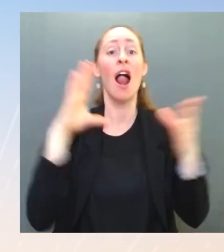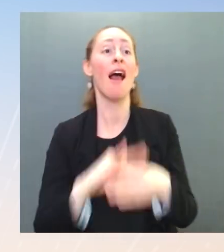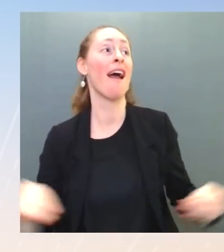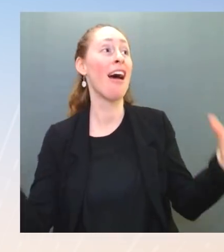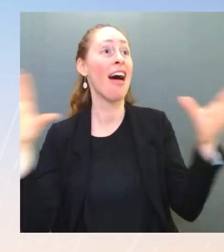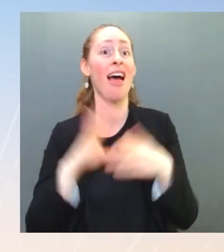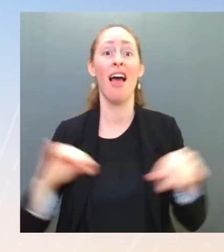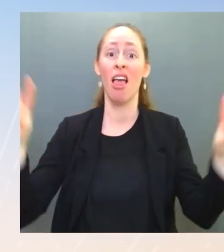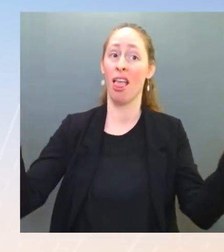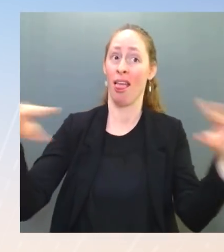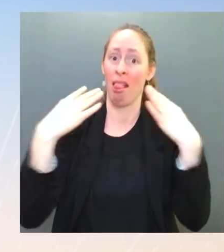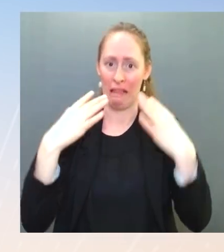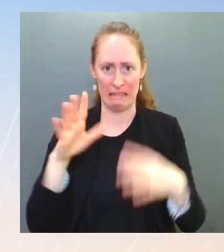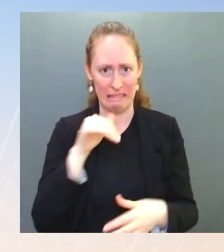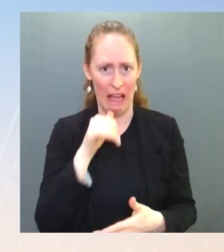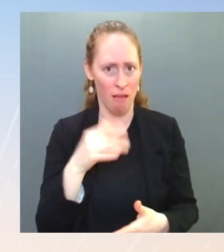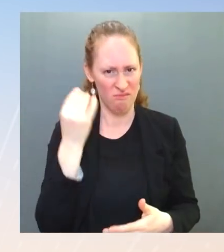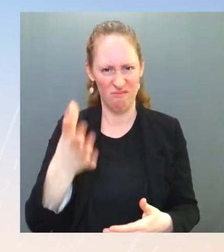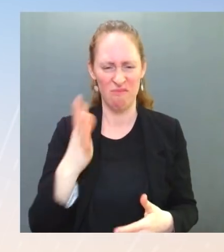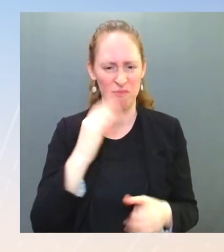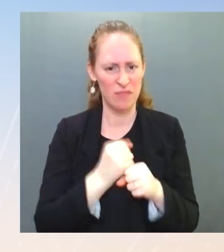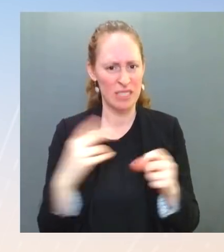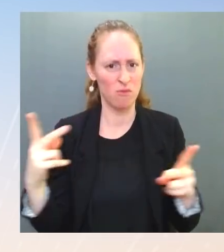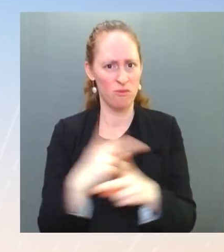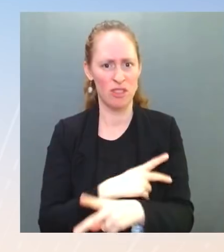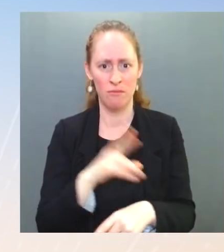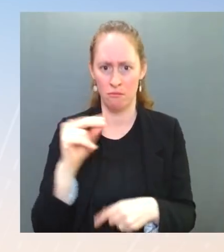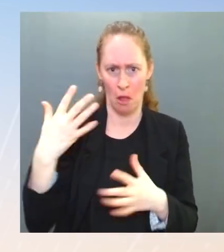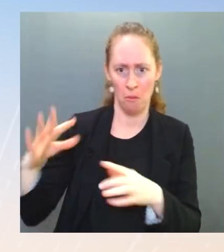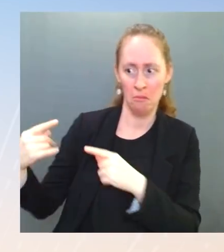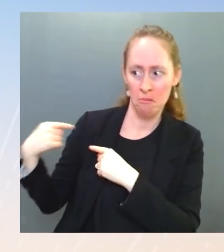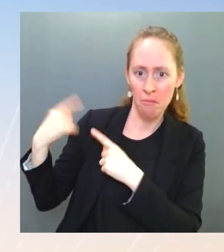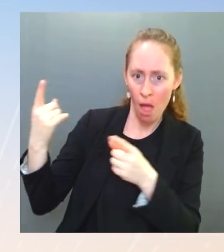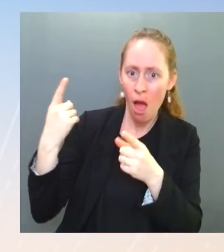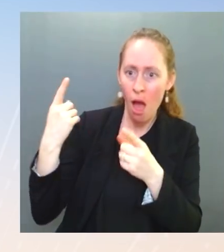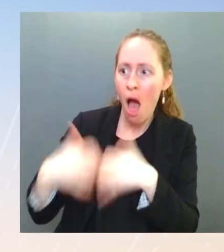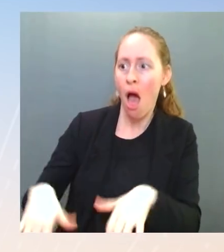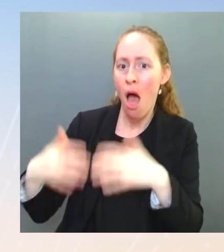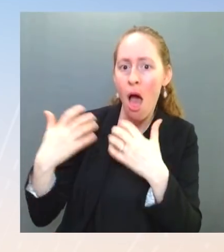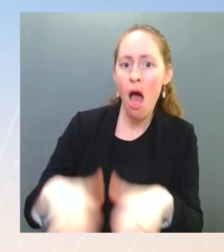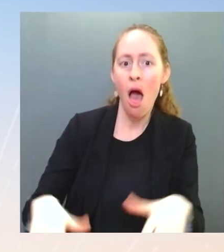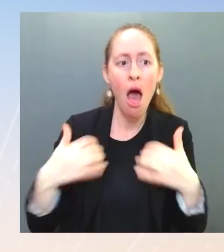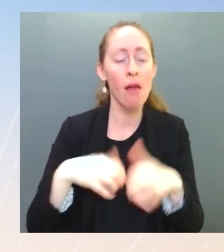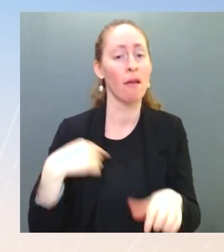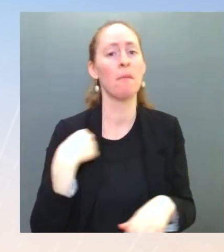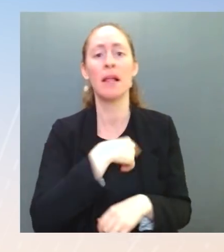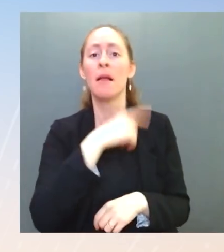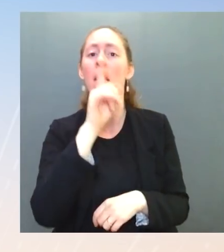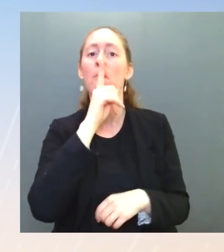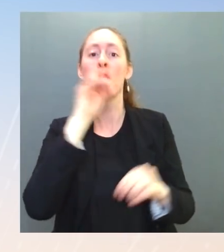in the last several months, where we didn't talk a lot about them in advance. Our goal is to bring them home. Go ahead. The Press: Thanks Jen.